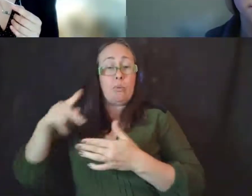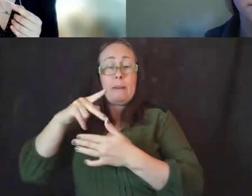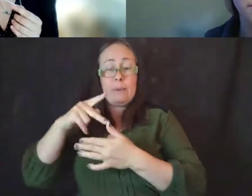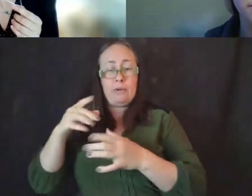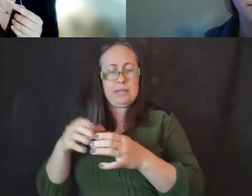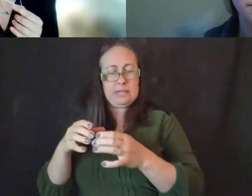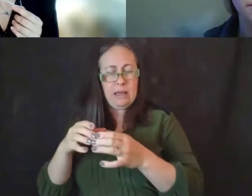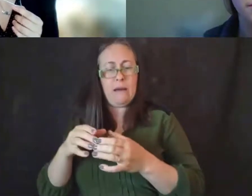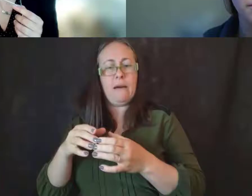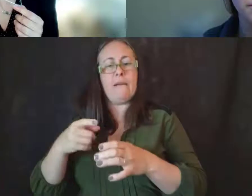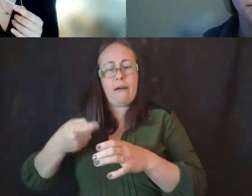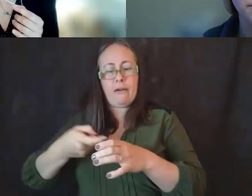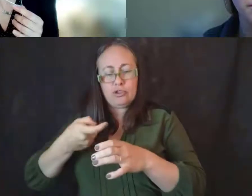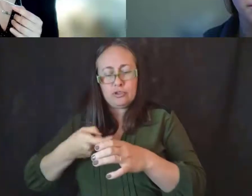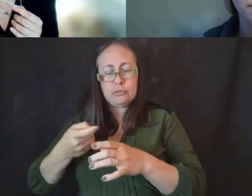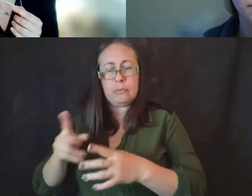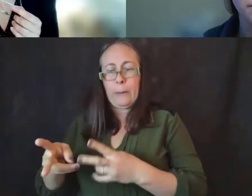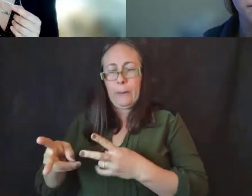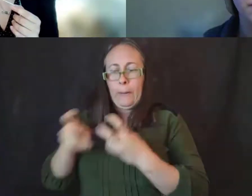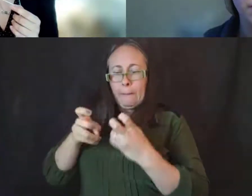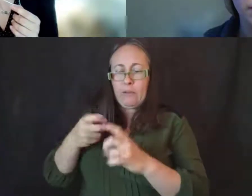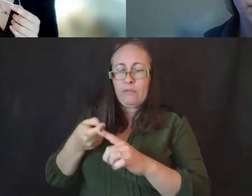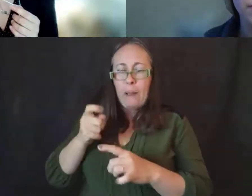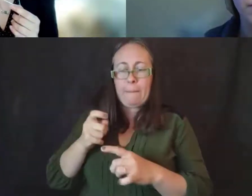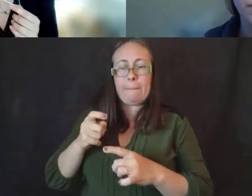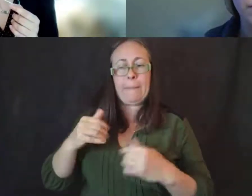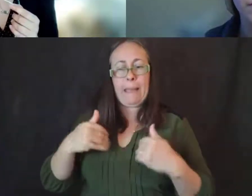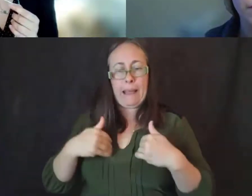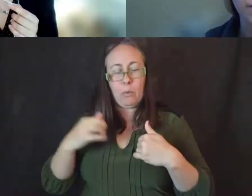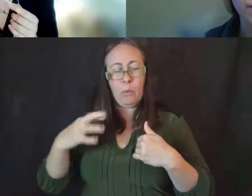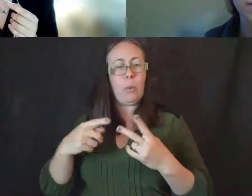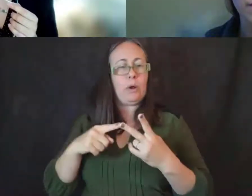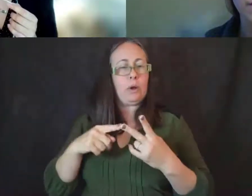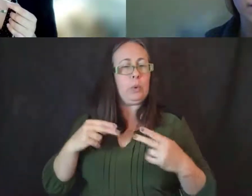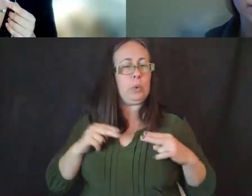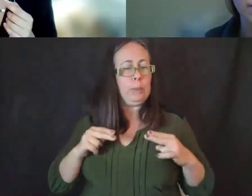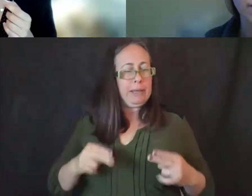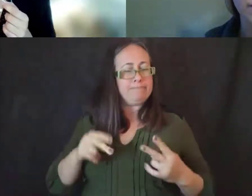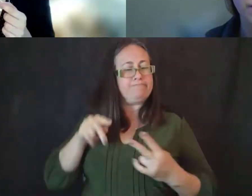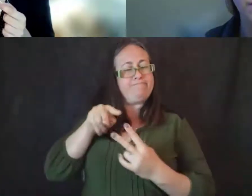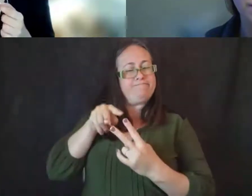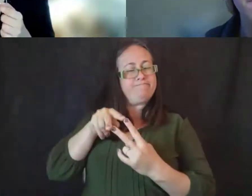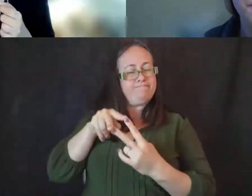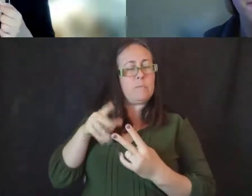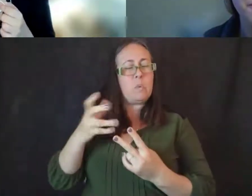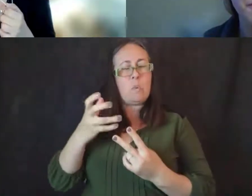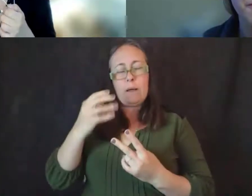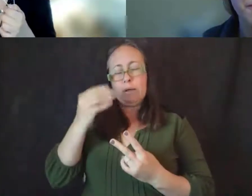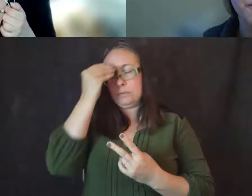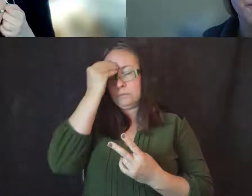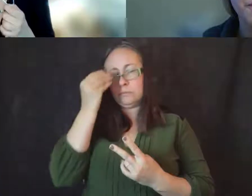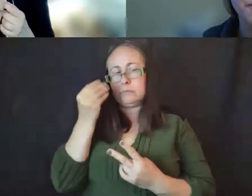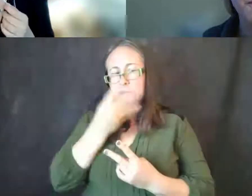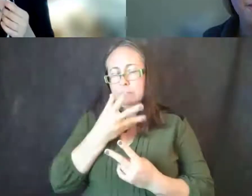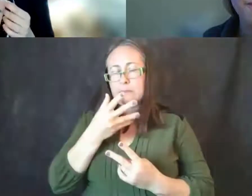taken directly from an animal or human, then that's when … That's where you would want to consider sex as a biological variable.